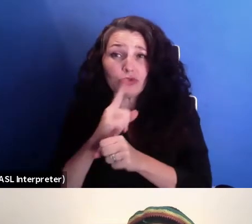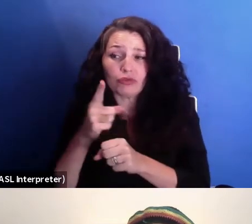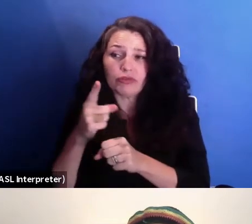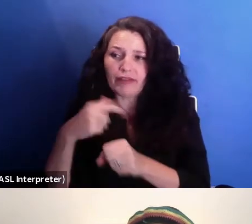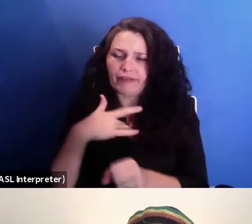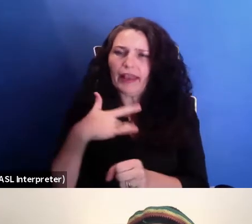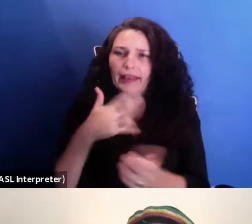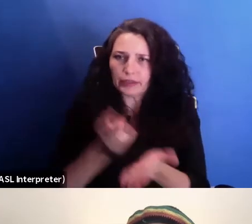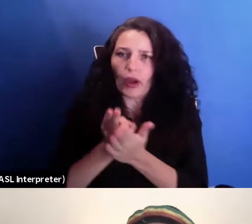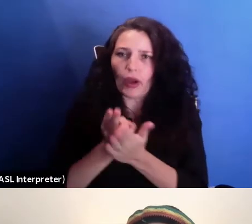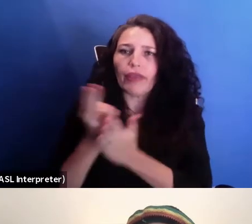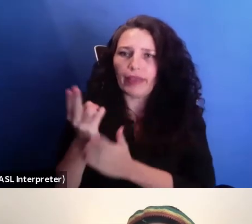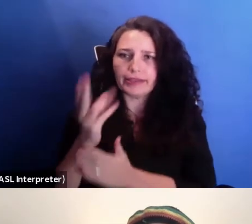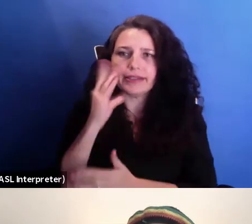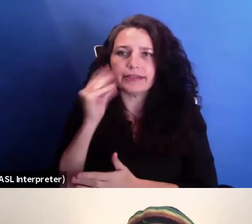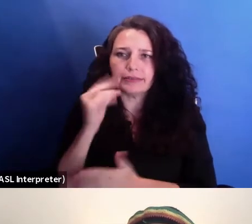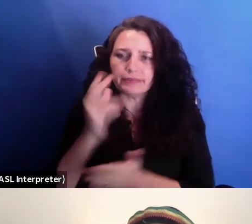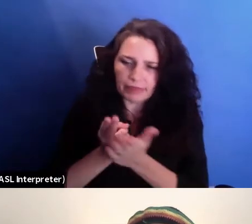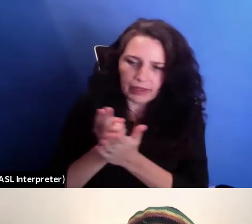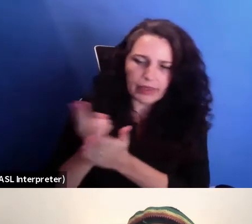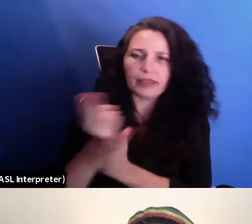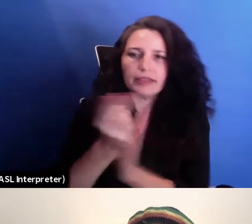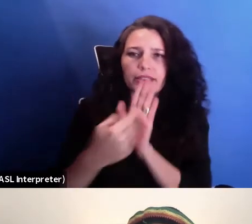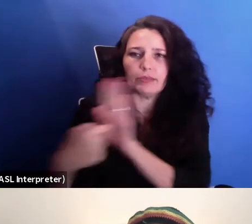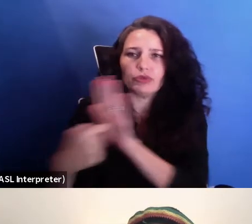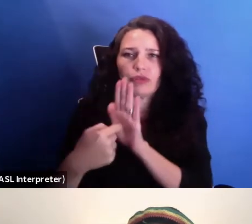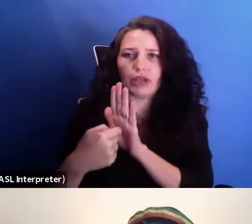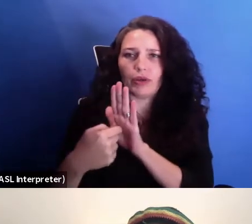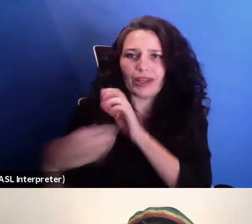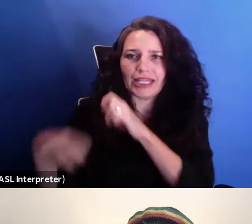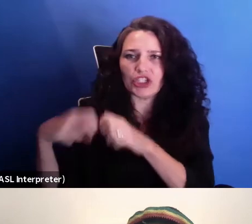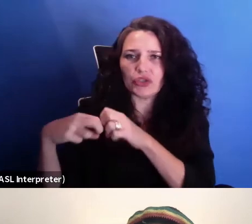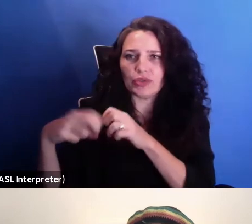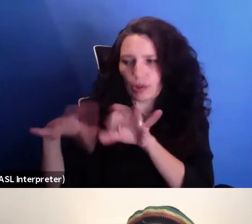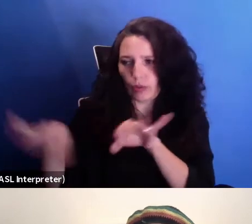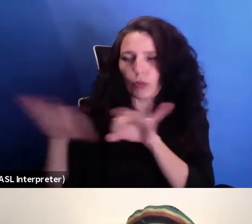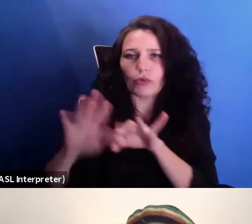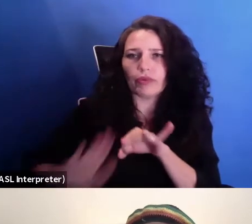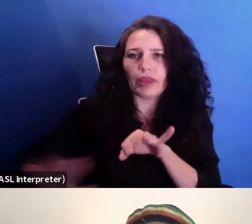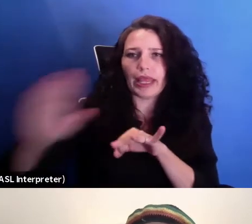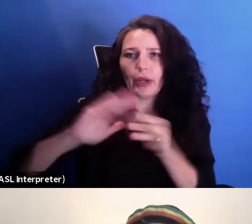that were important to the community. And so a lot of it was kind of us figuring out